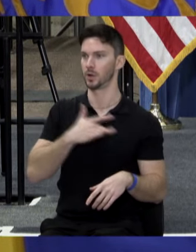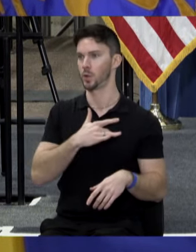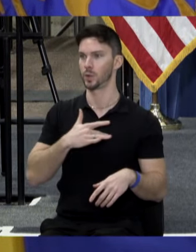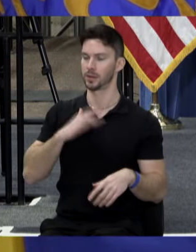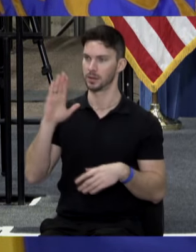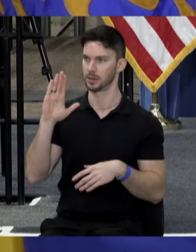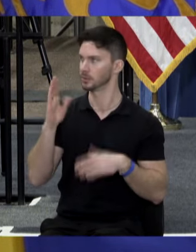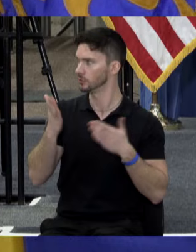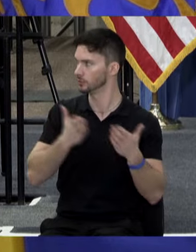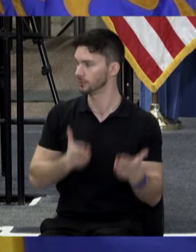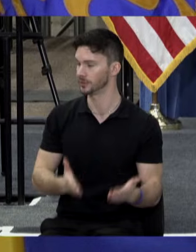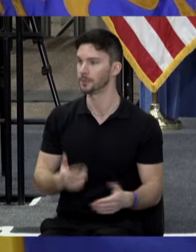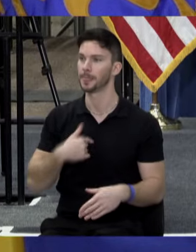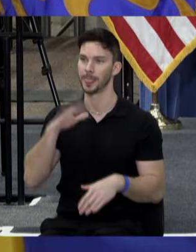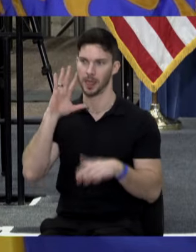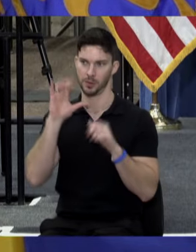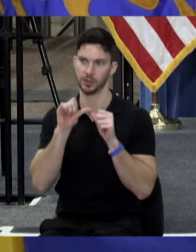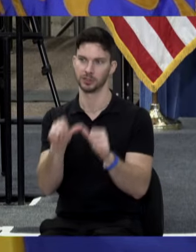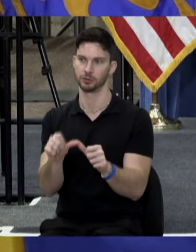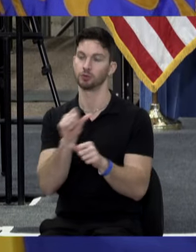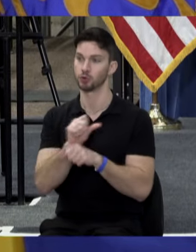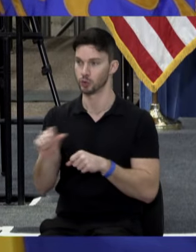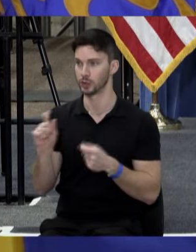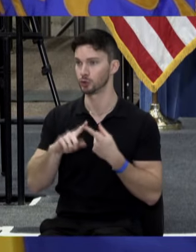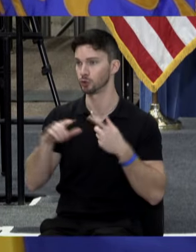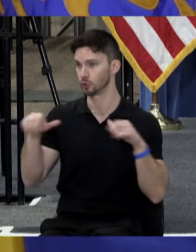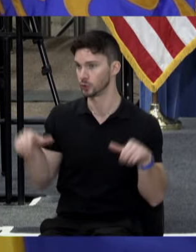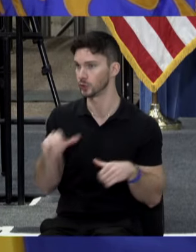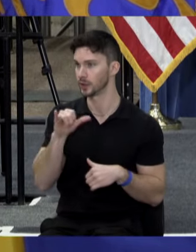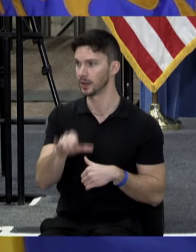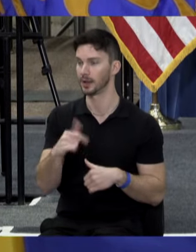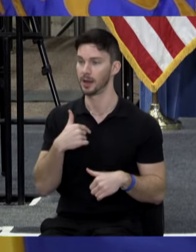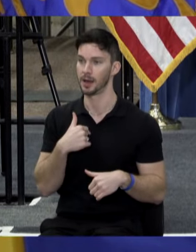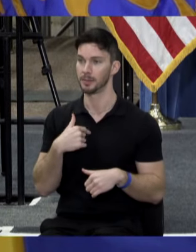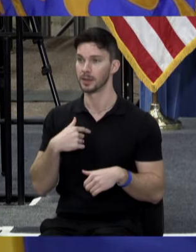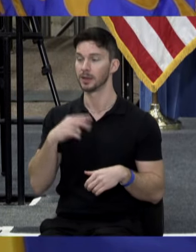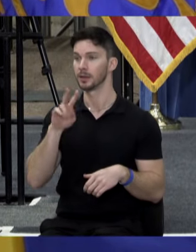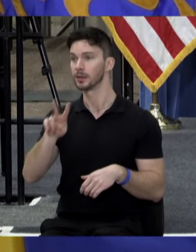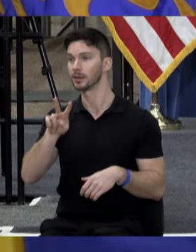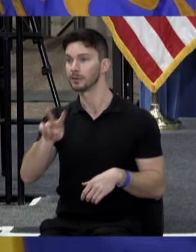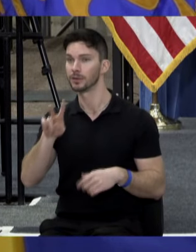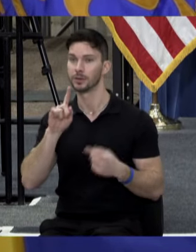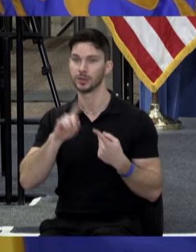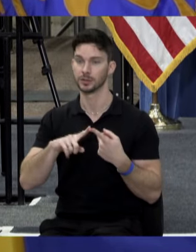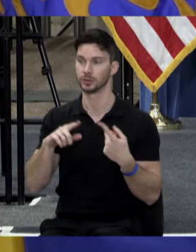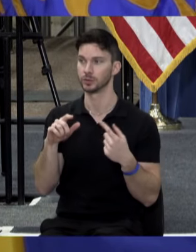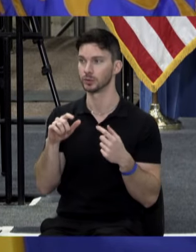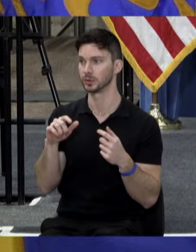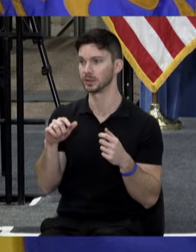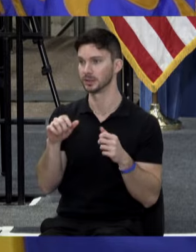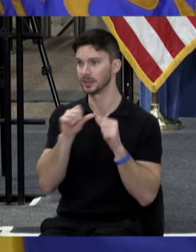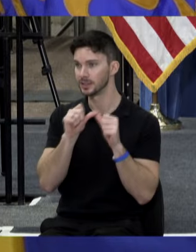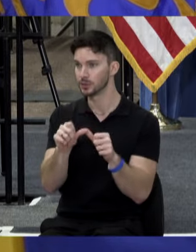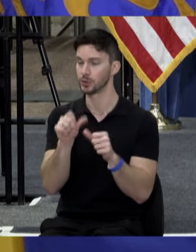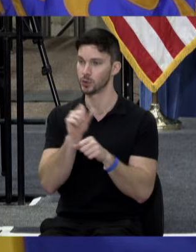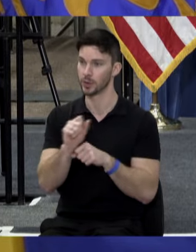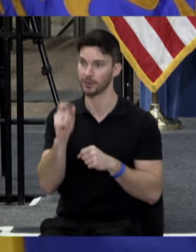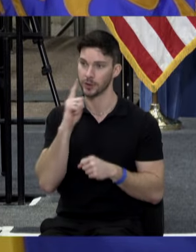I will continue to work to do that. I'm looking so forward to continuing to work for you. That